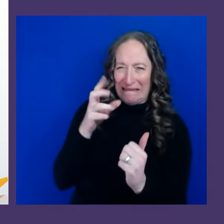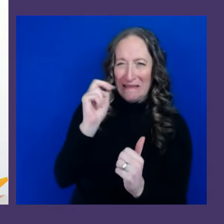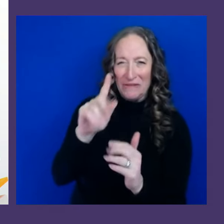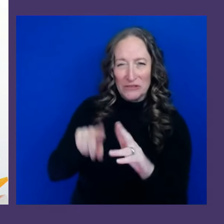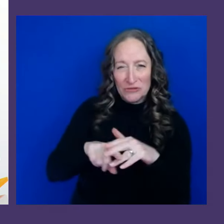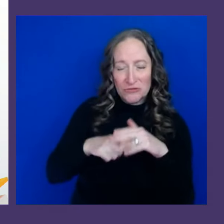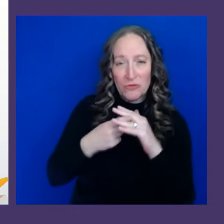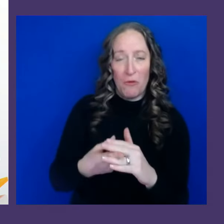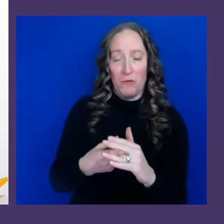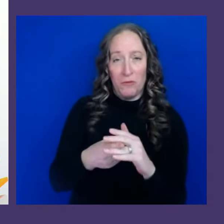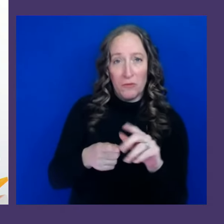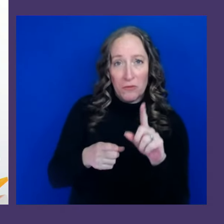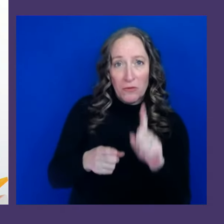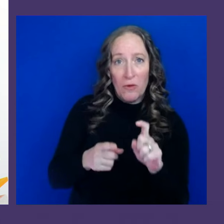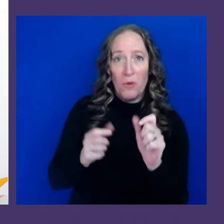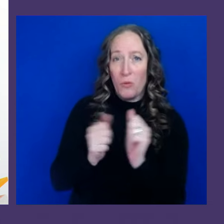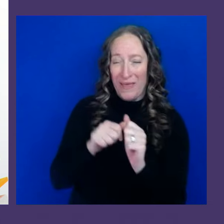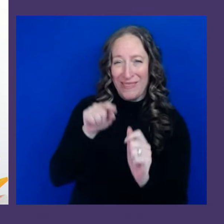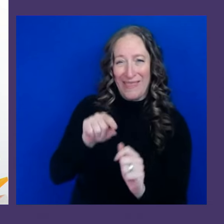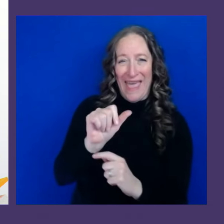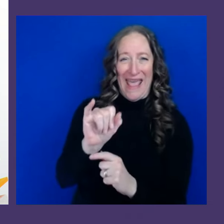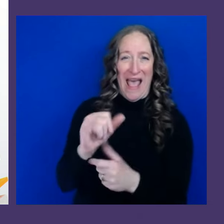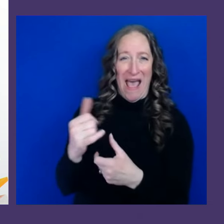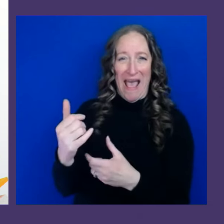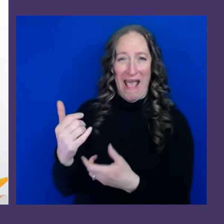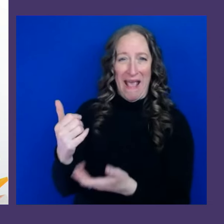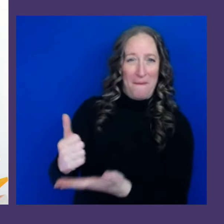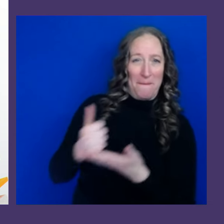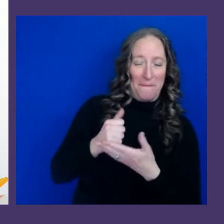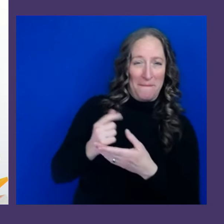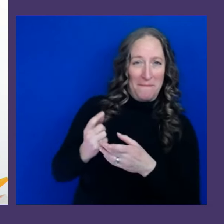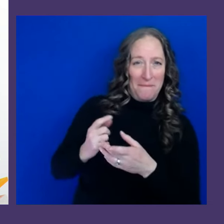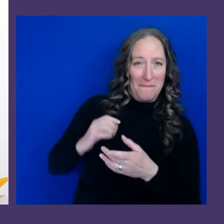area of interest? We'll start first with Patricio.